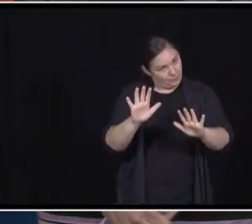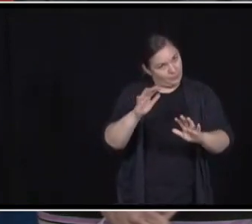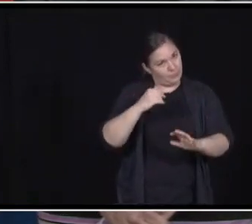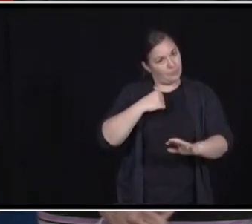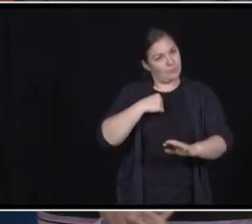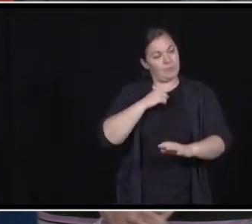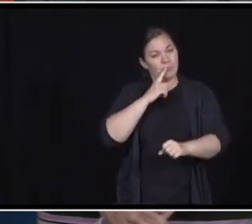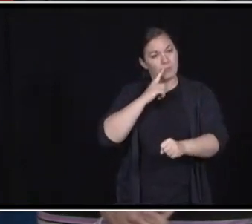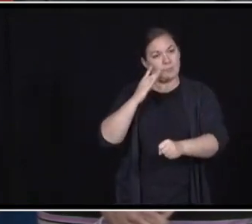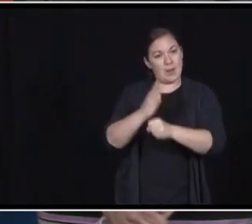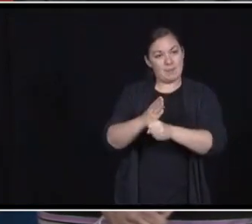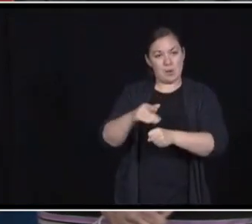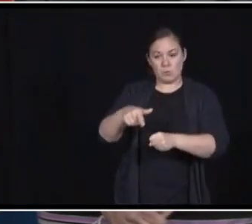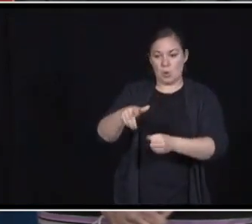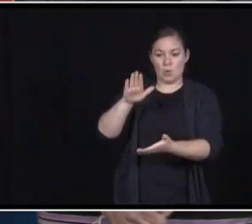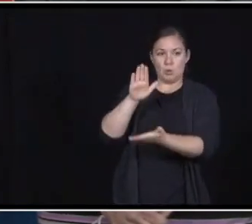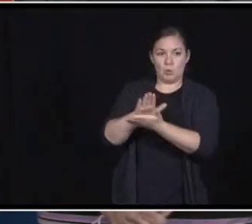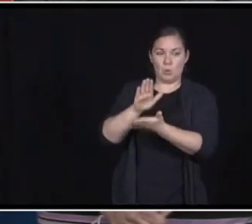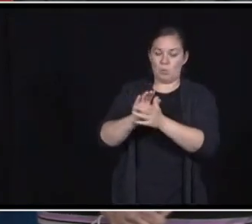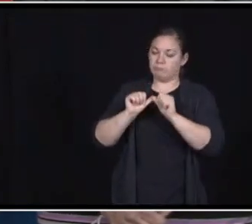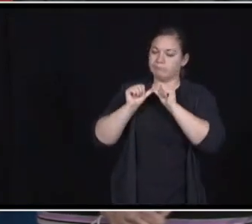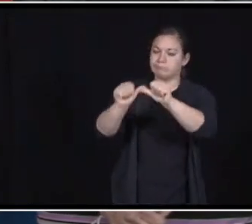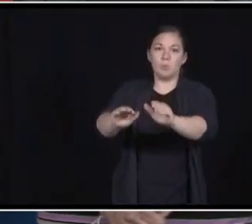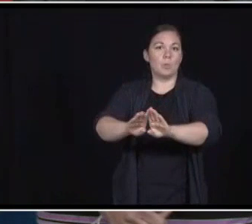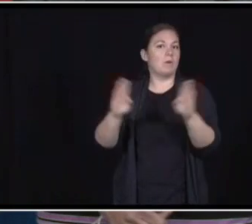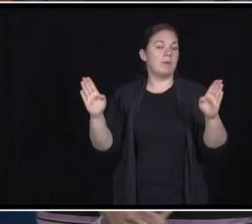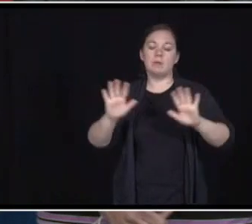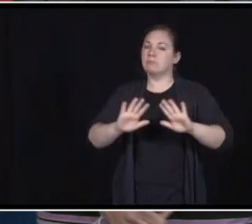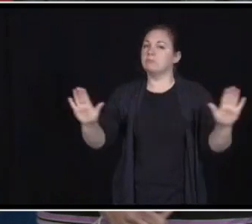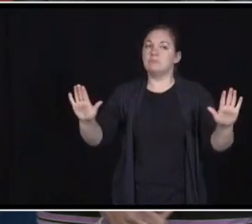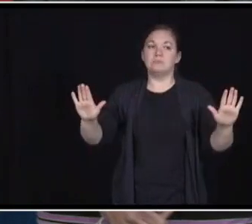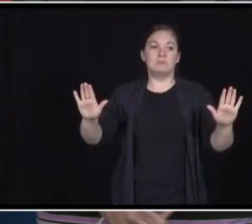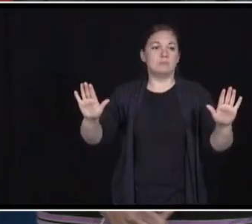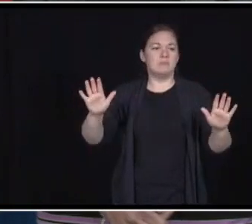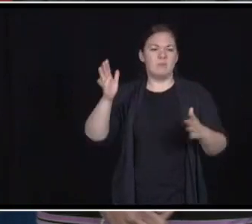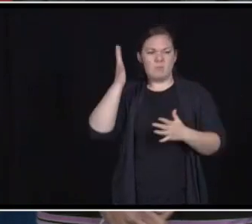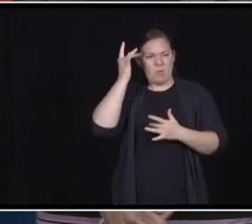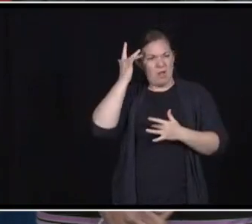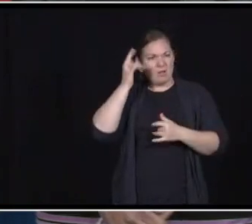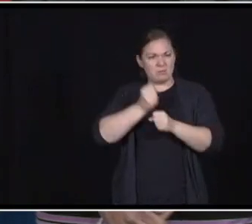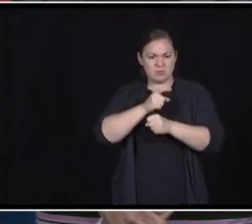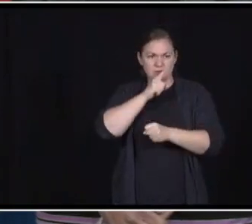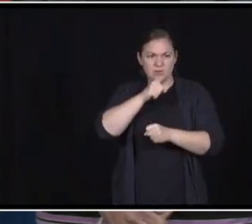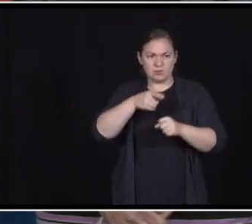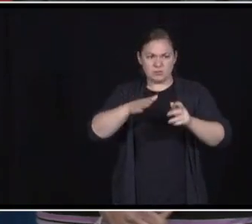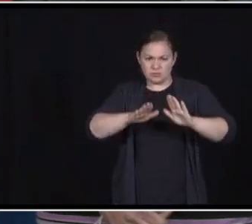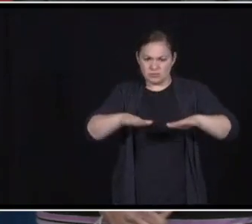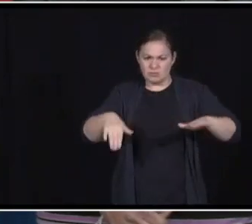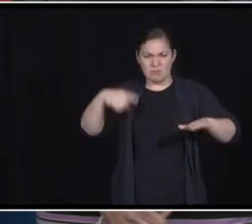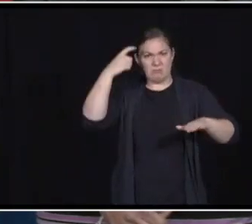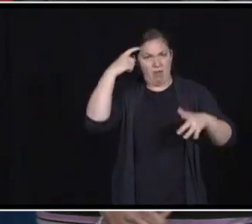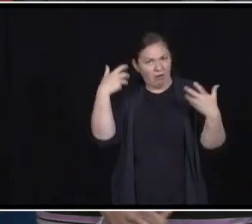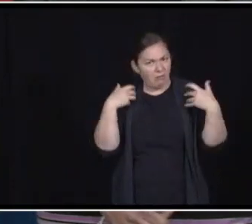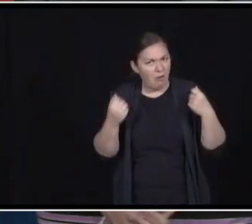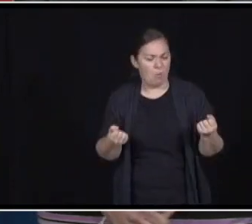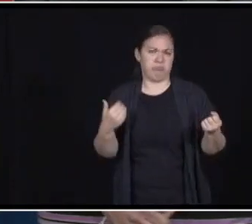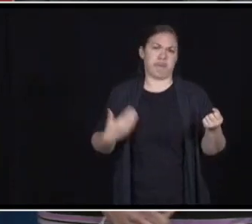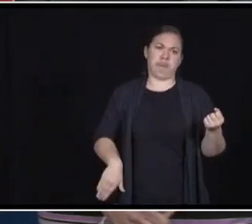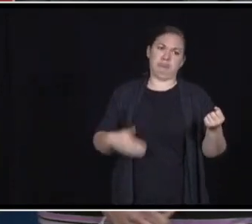What numbers do you have to see on a consistent basis where you would consider doing that? I will turn the question to Dr Williams